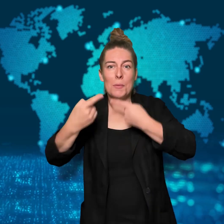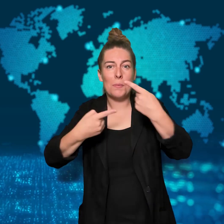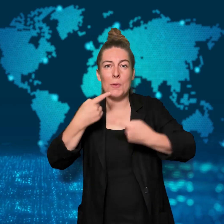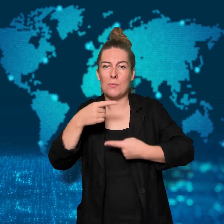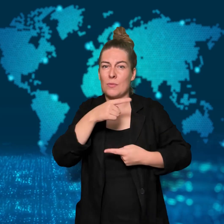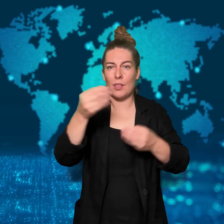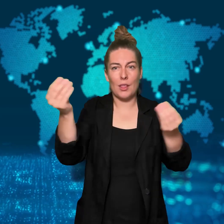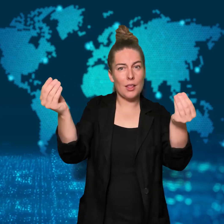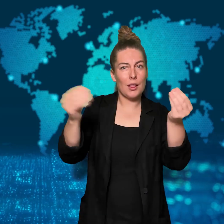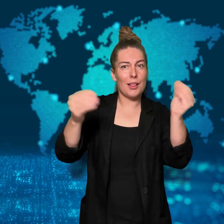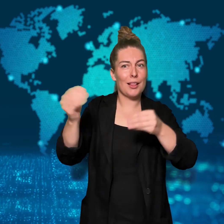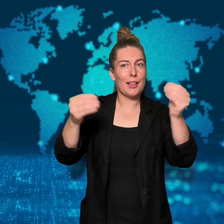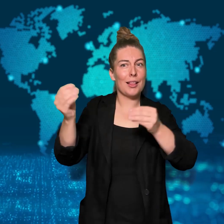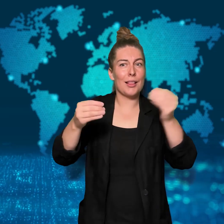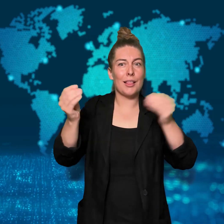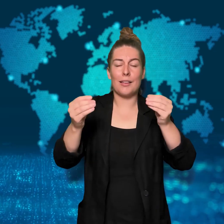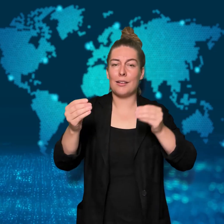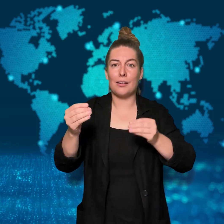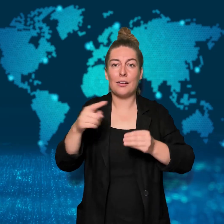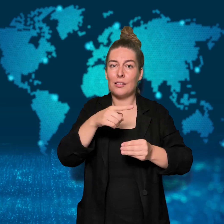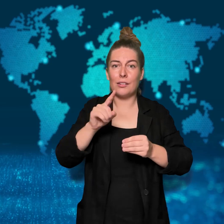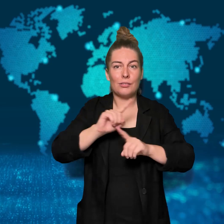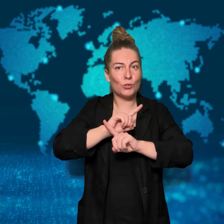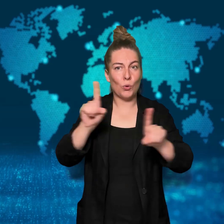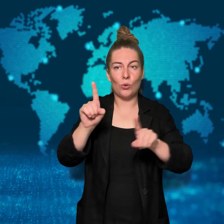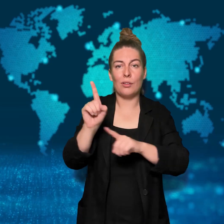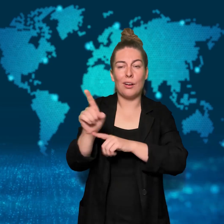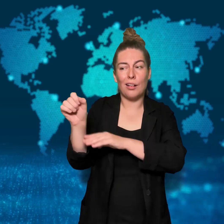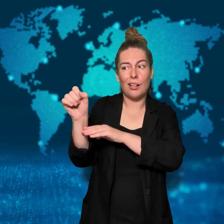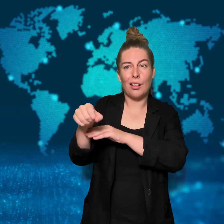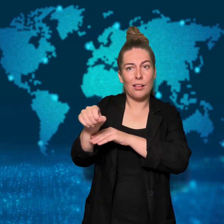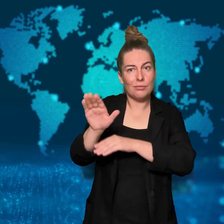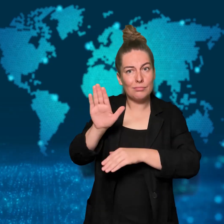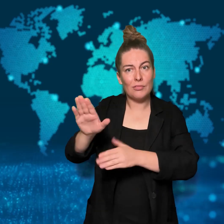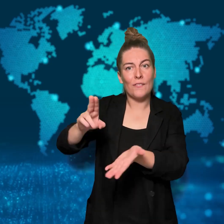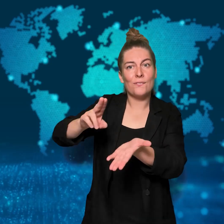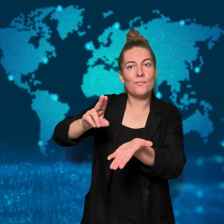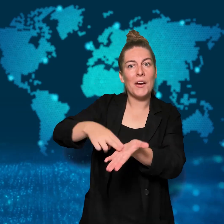but the helicopter refused to respond.